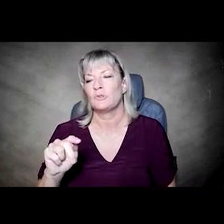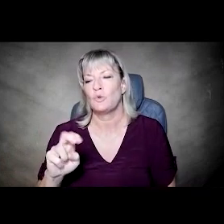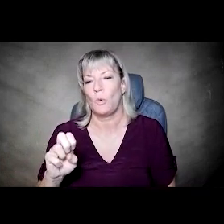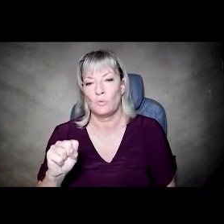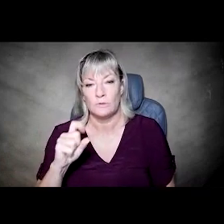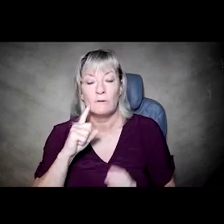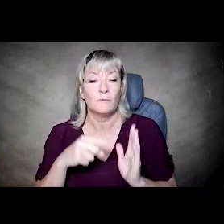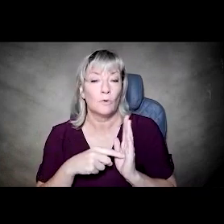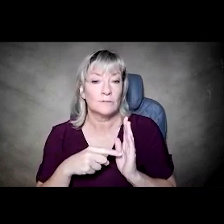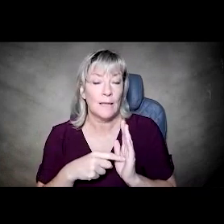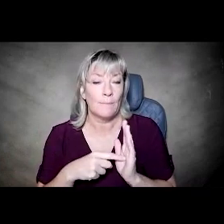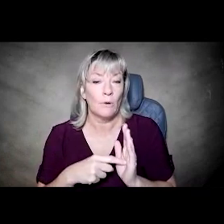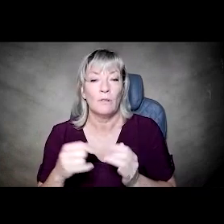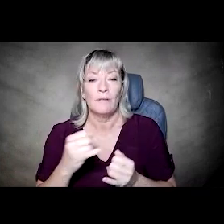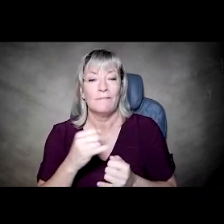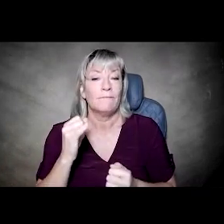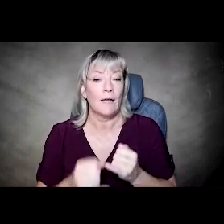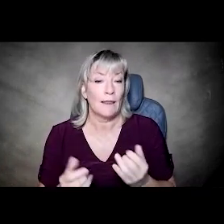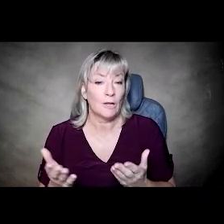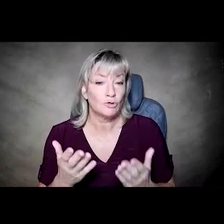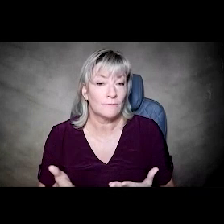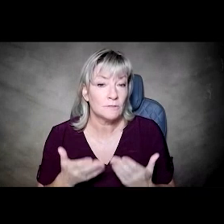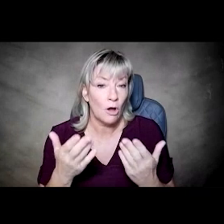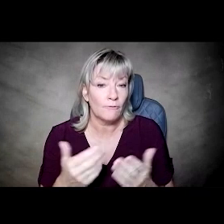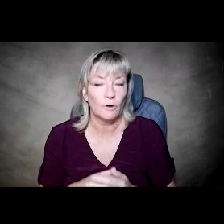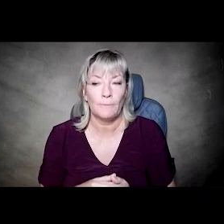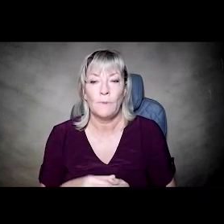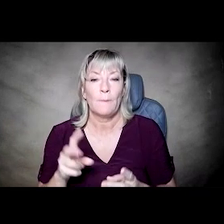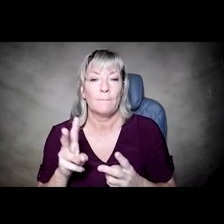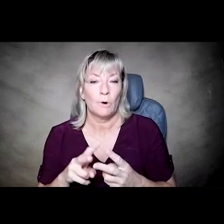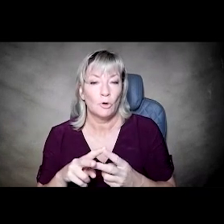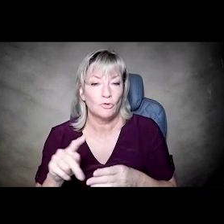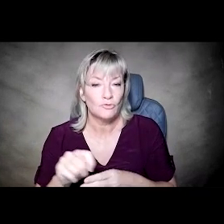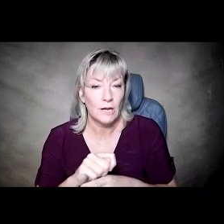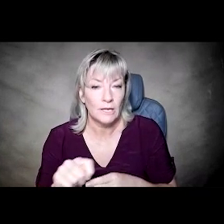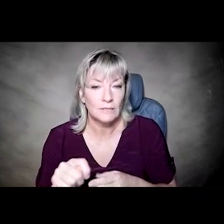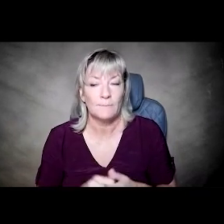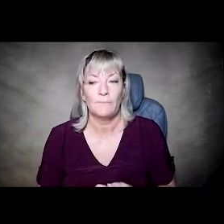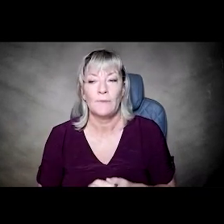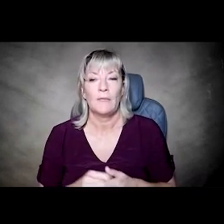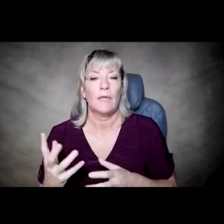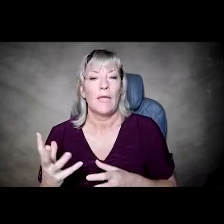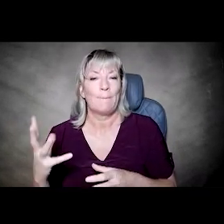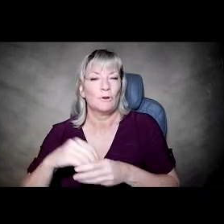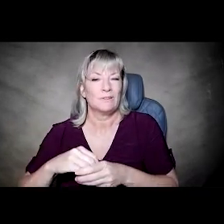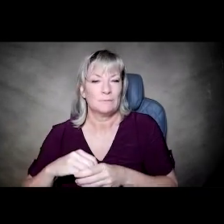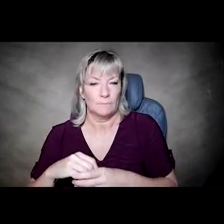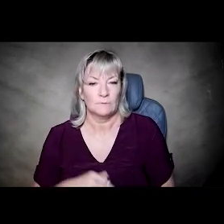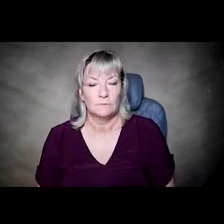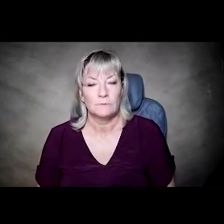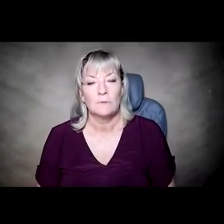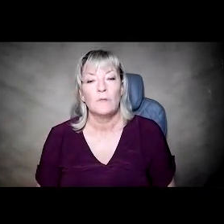such as finalized service offerings, partner trainings, and participant engagement.